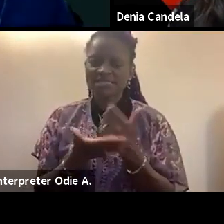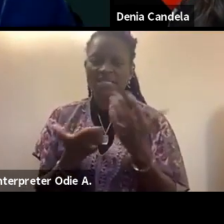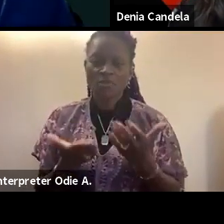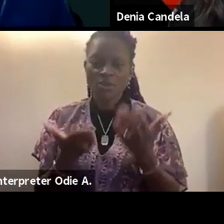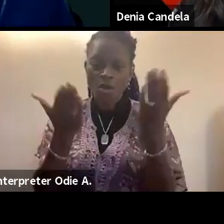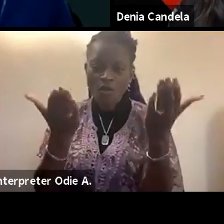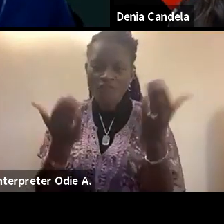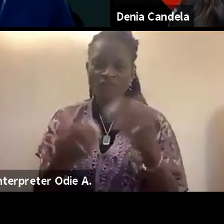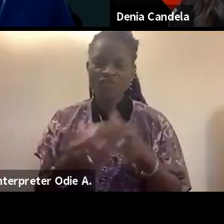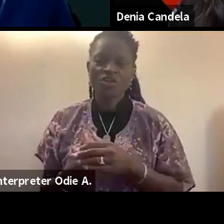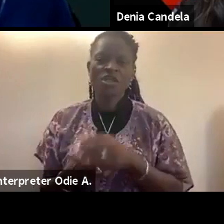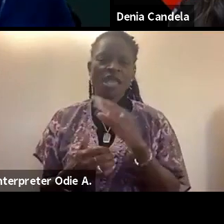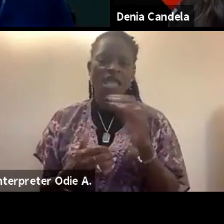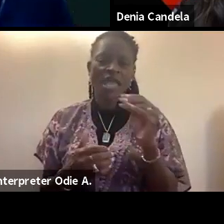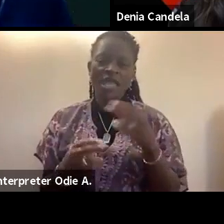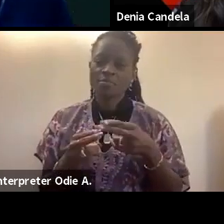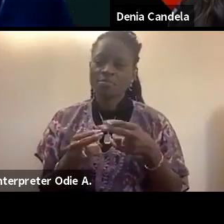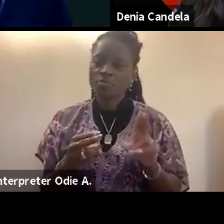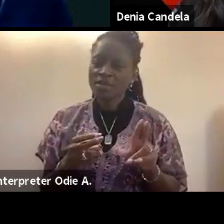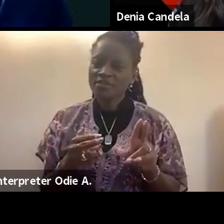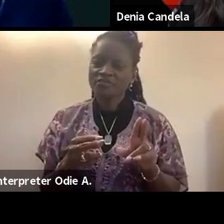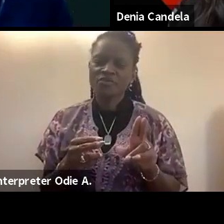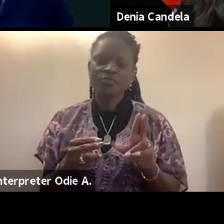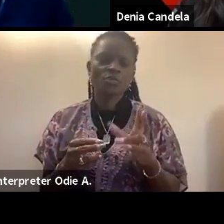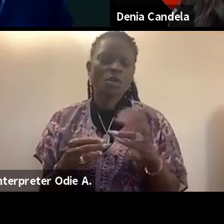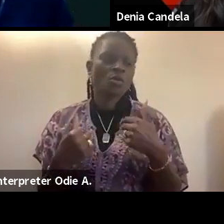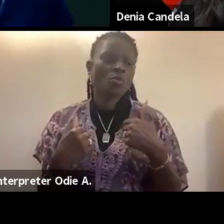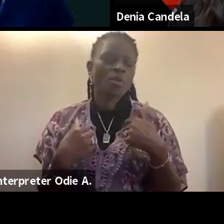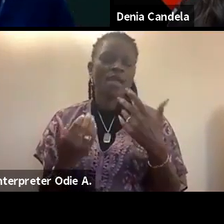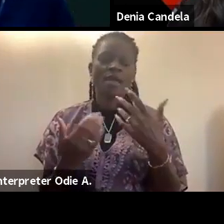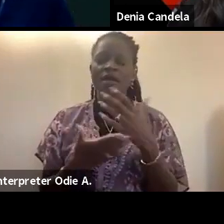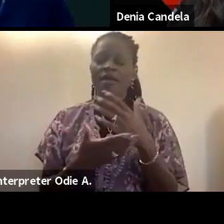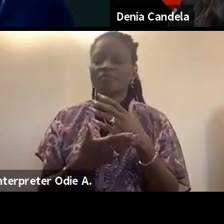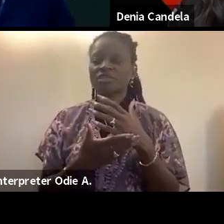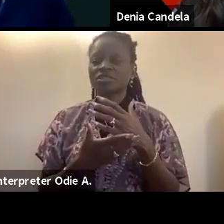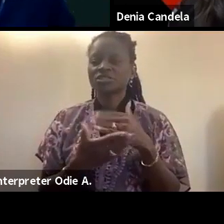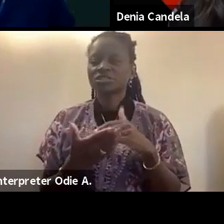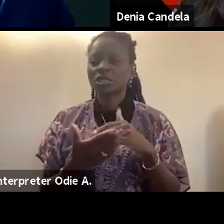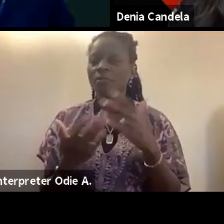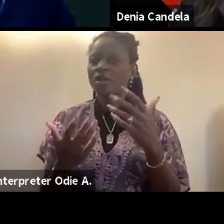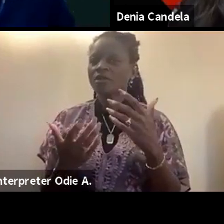And then briefly, just some of the collective collaboration work